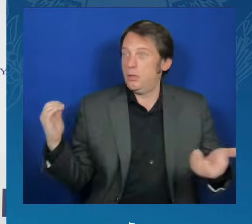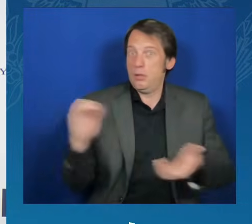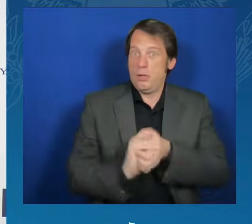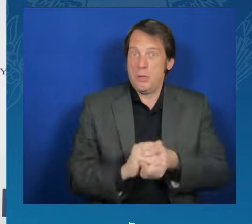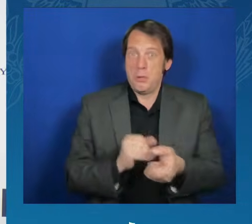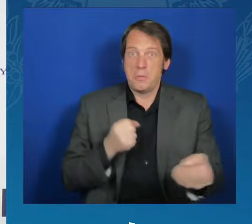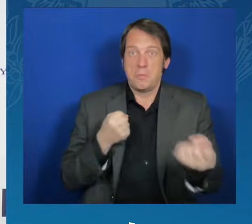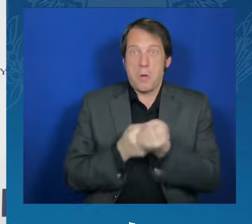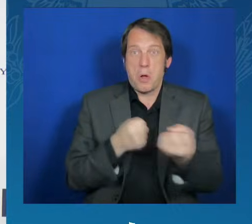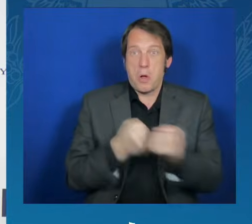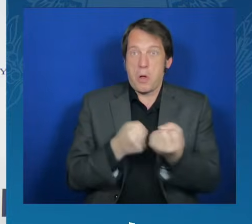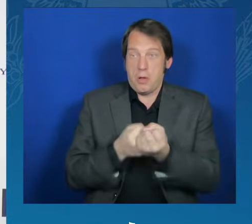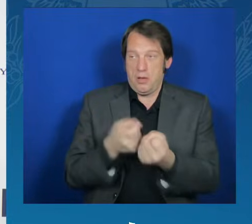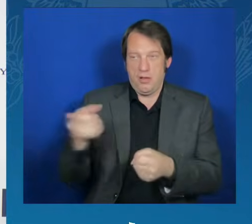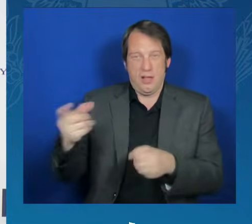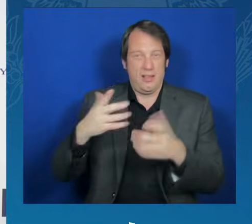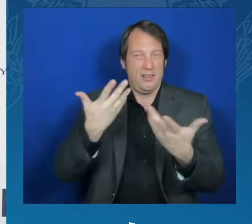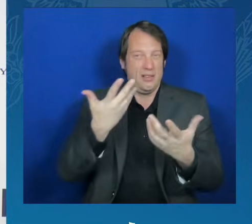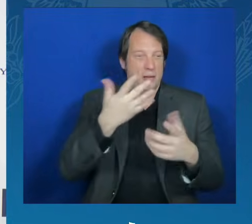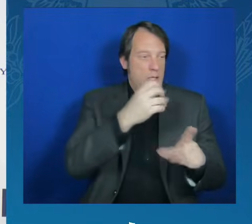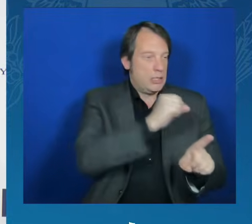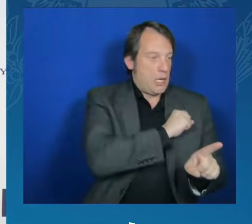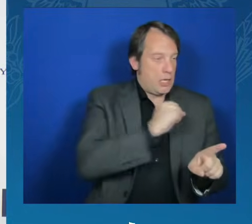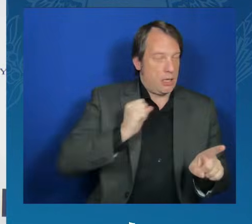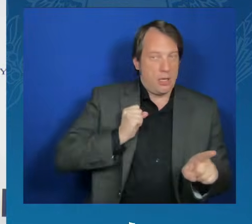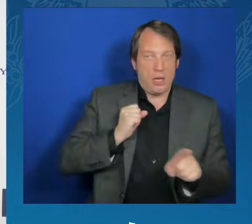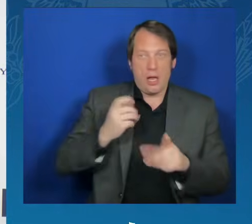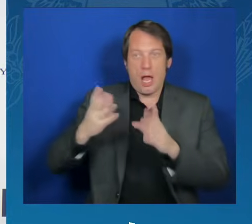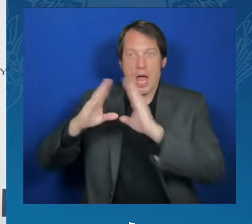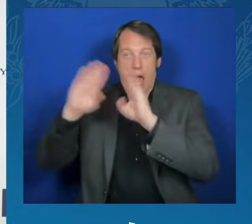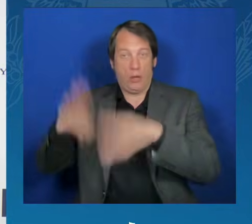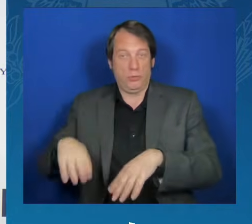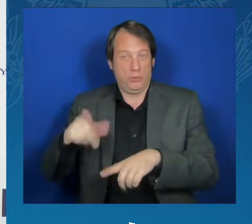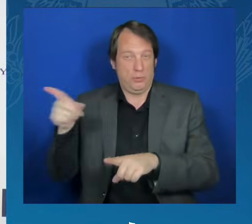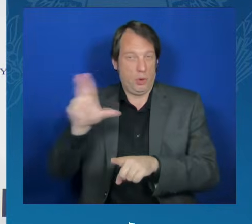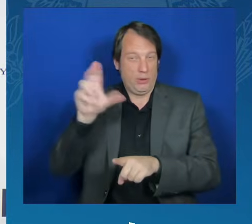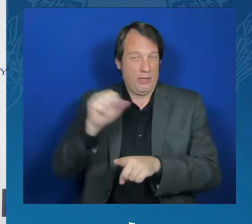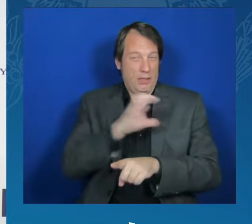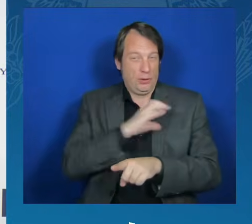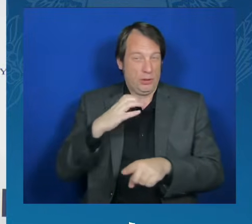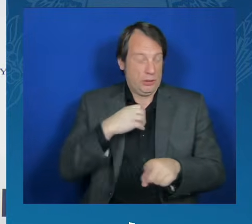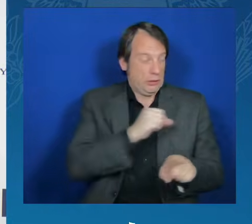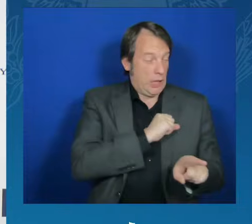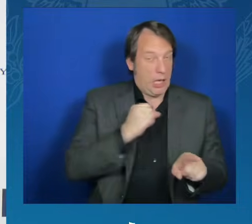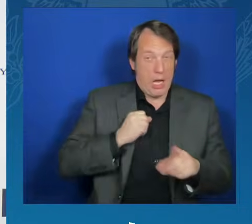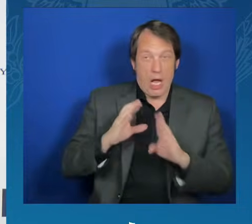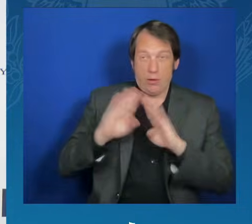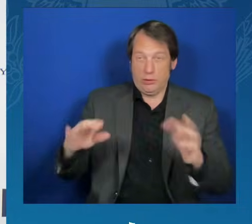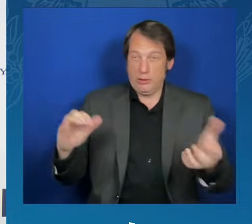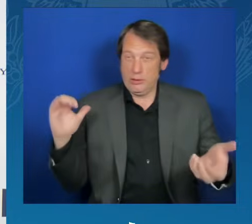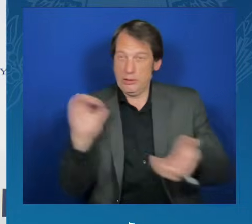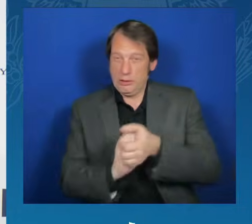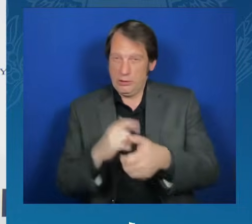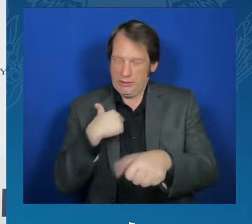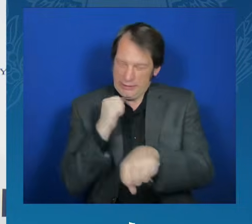we will work to secure critical weapons and resources that Ukraine so badly needs.